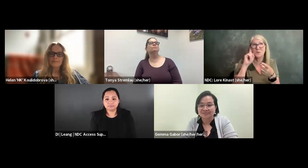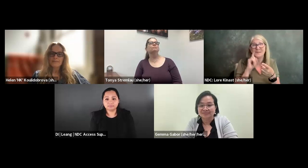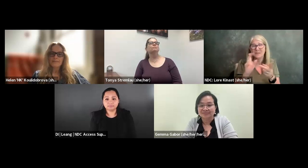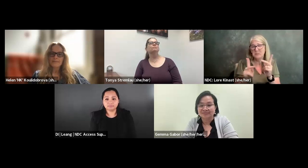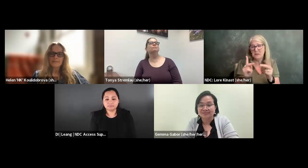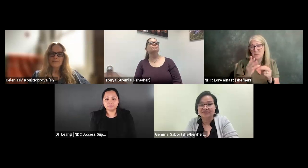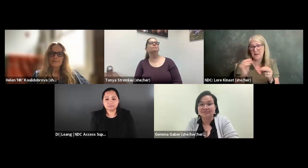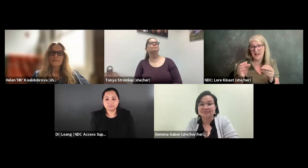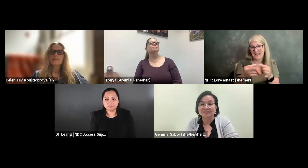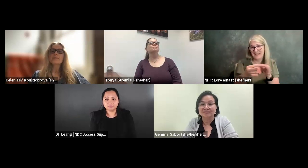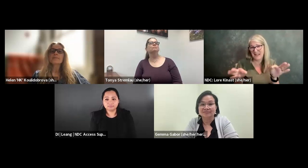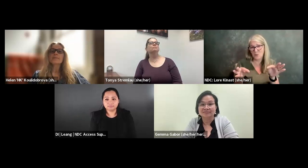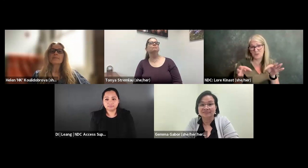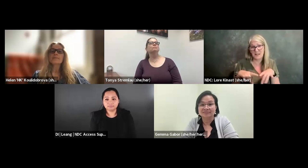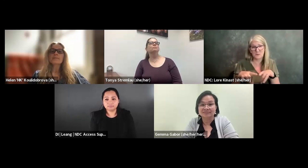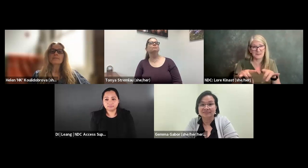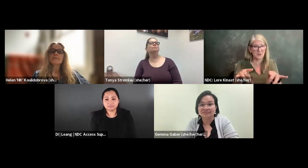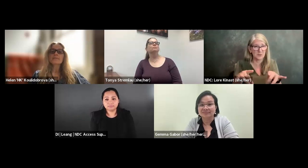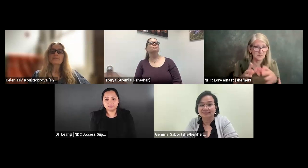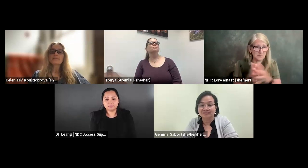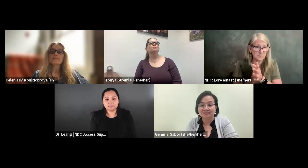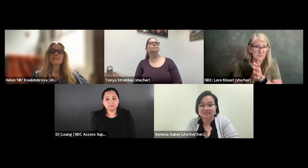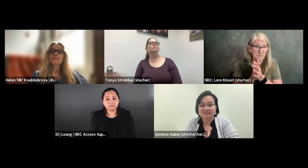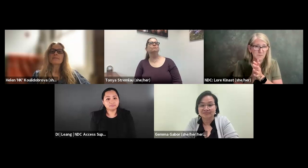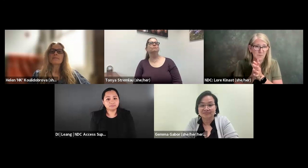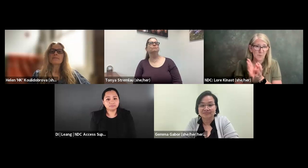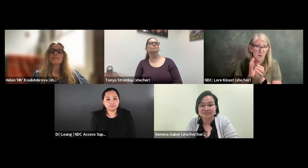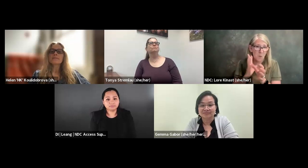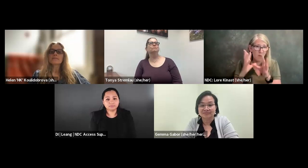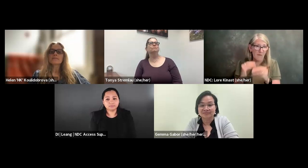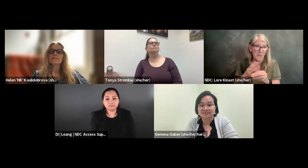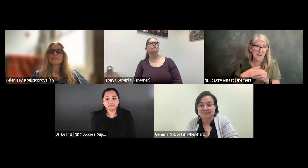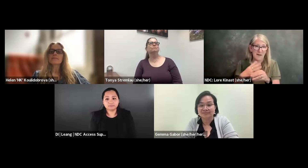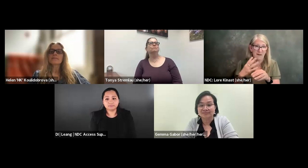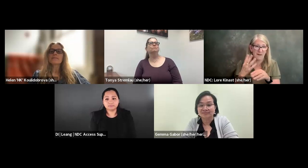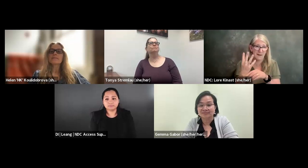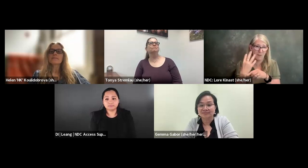so let's start your discussion related to deaf people and language acquisition.